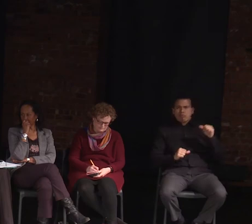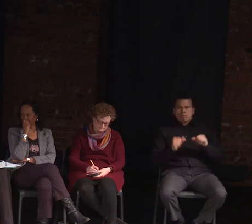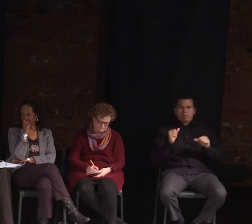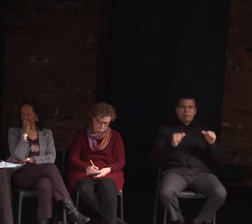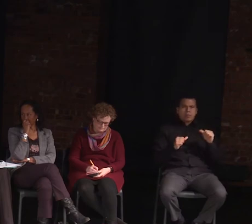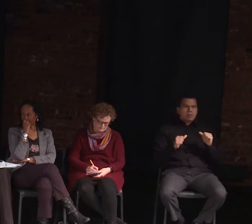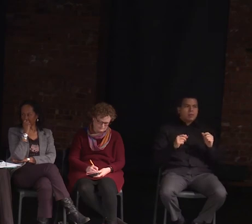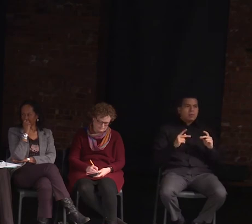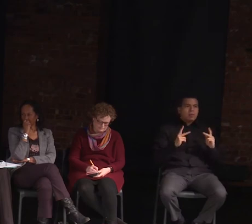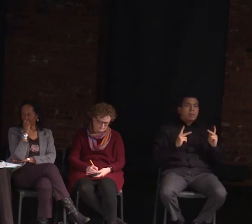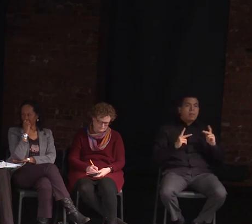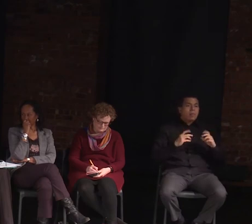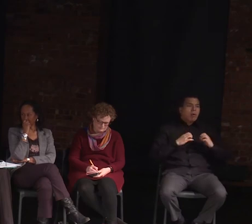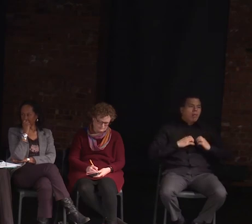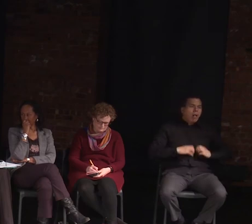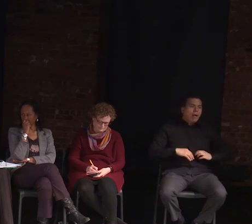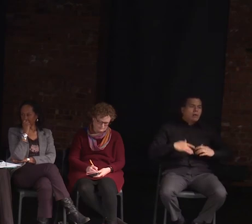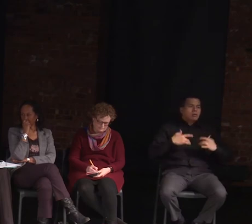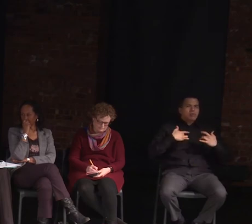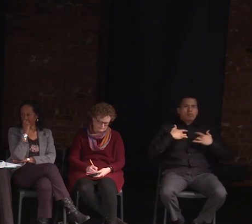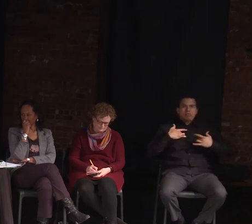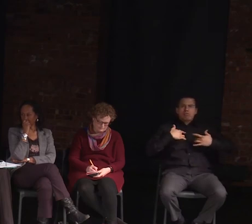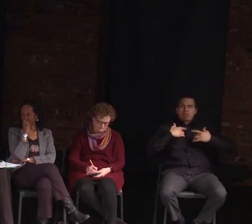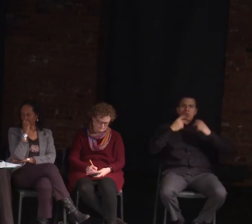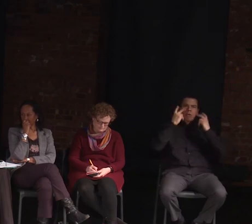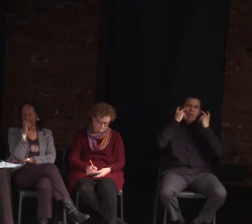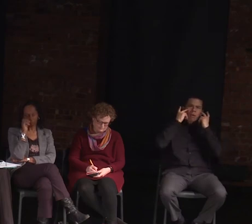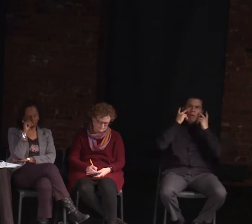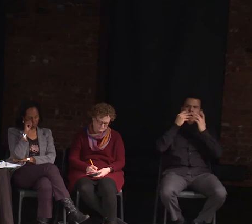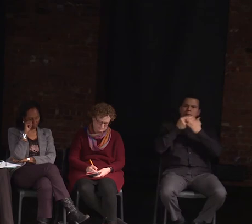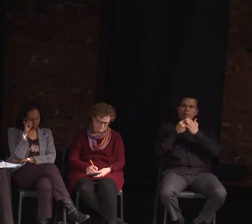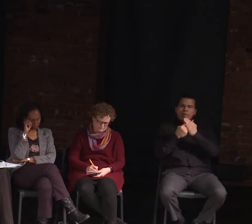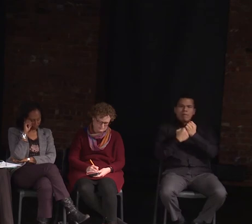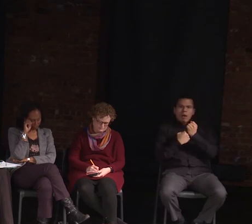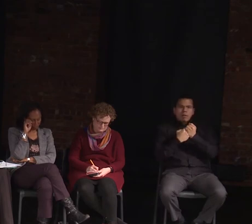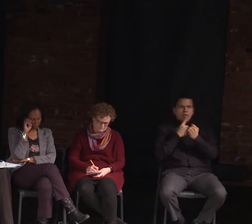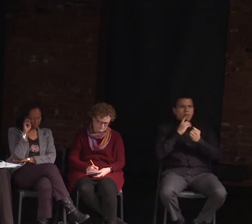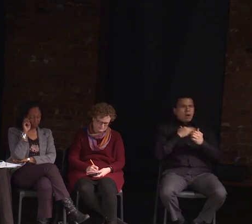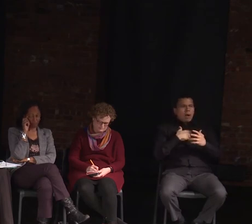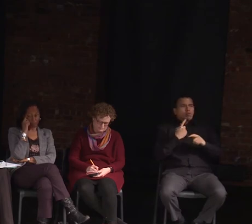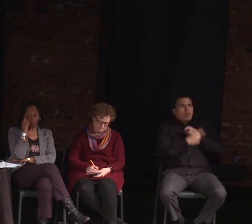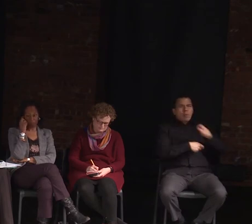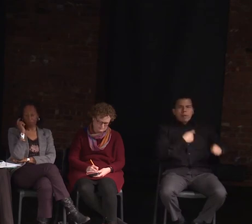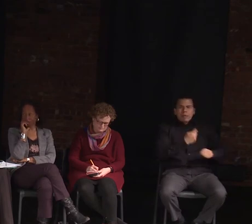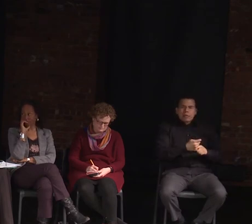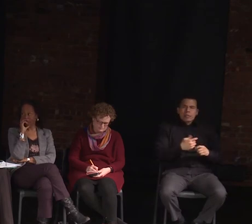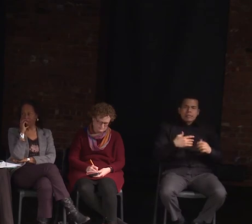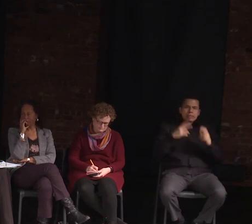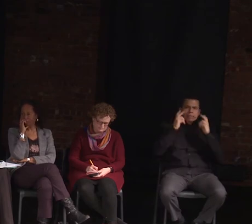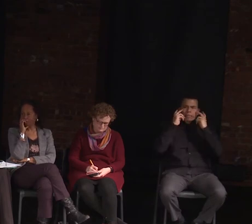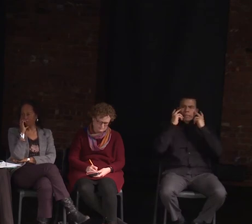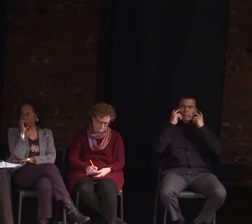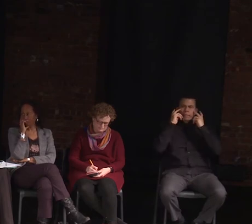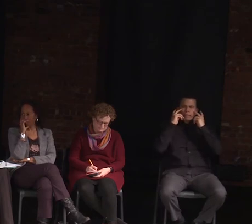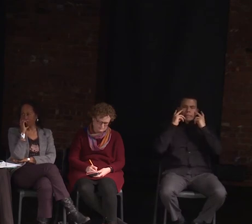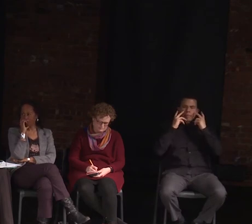about funding and what's going to happen to our donations.